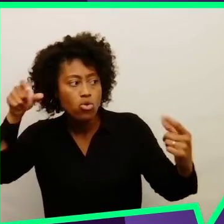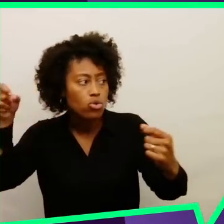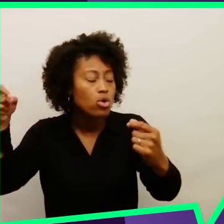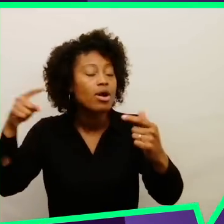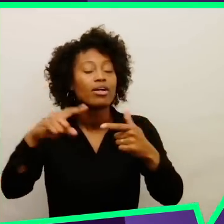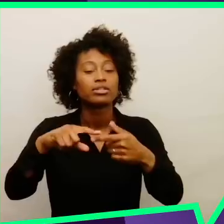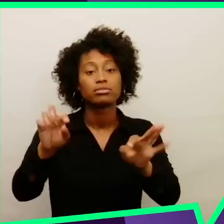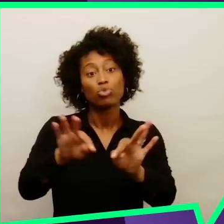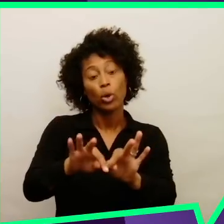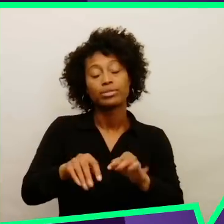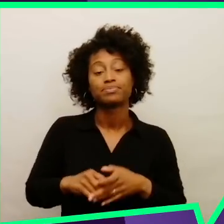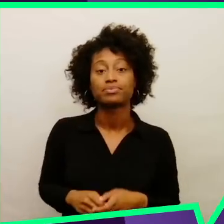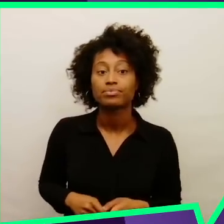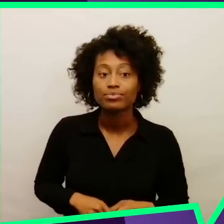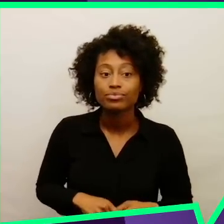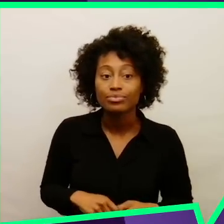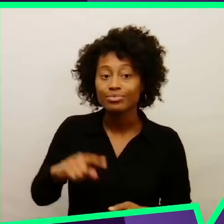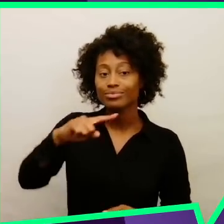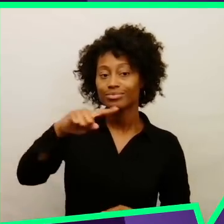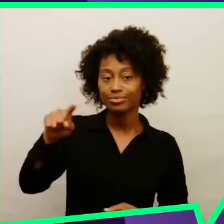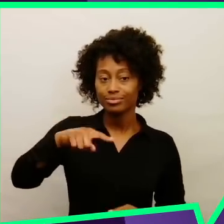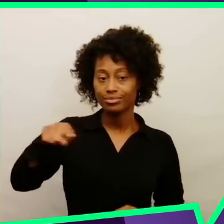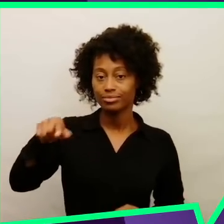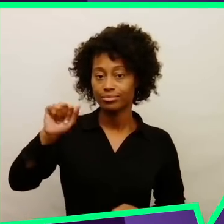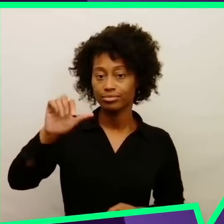And we're taking a look here. This is Zach.